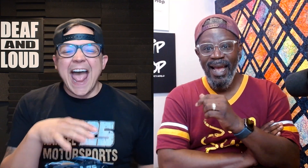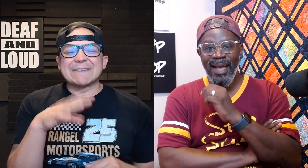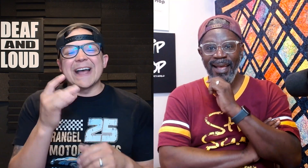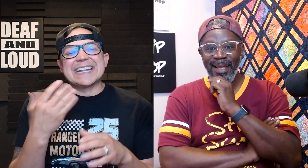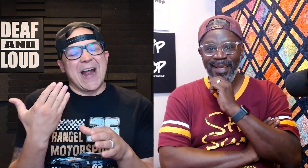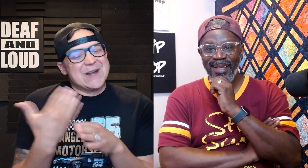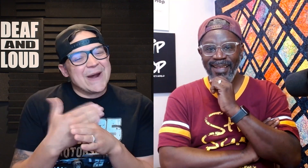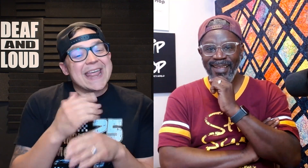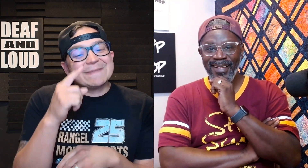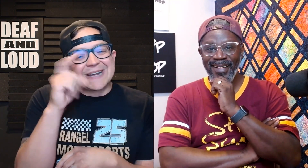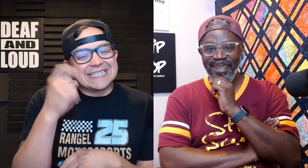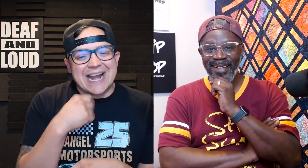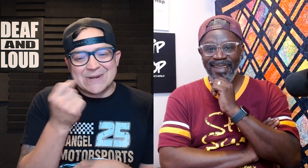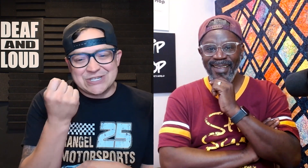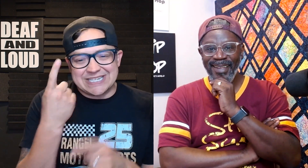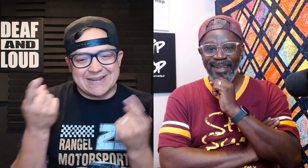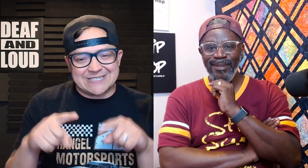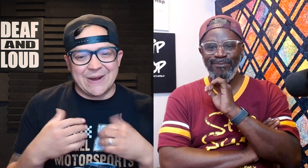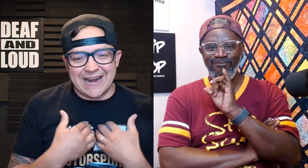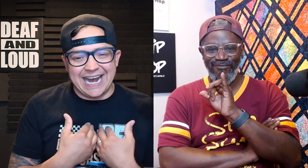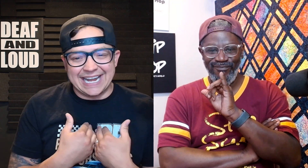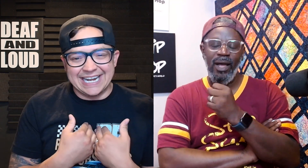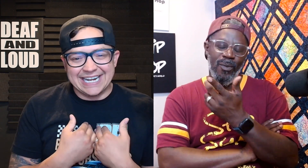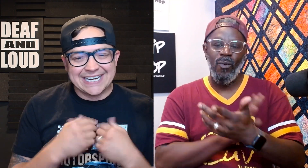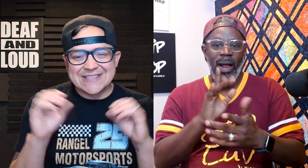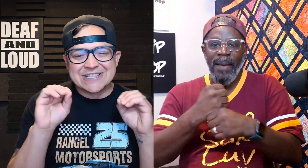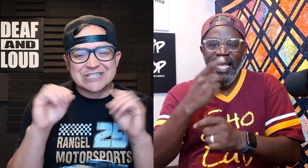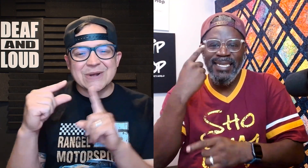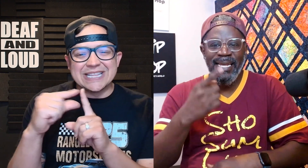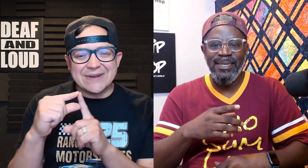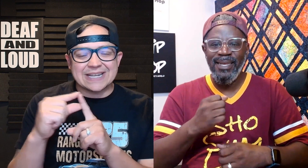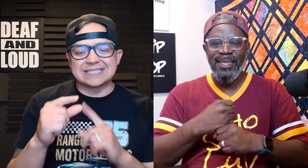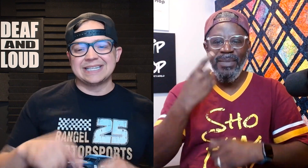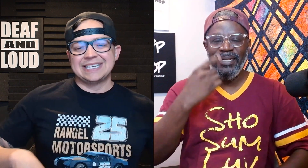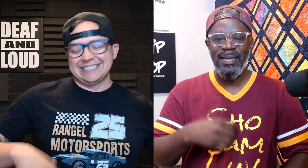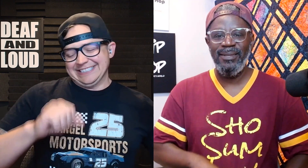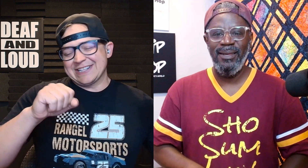I find it annoying because I don't understand what's going on, there's no lyrics. That makes sense.